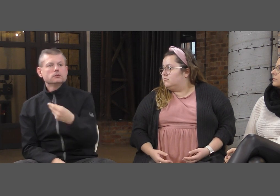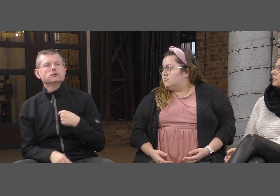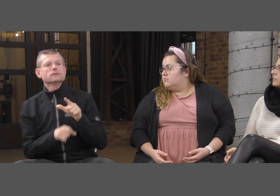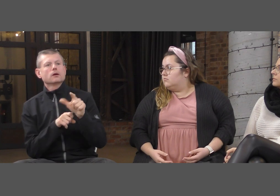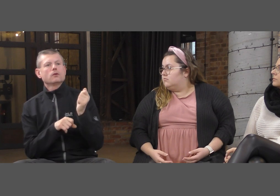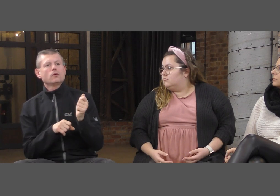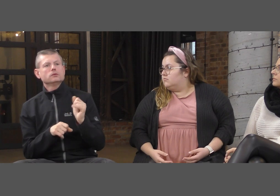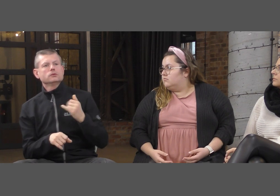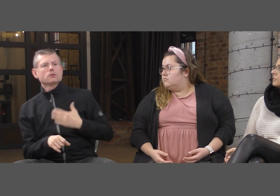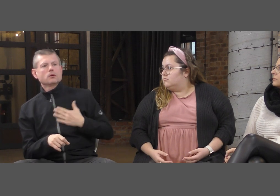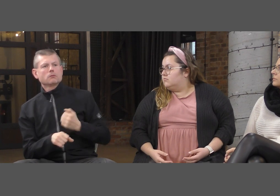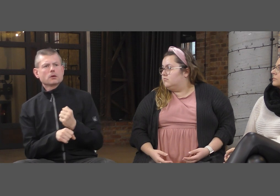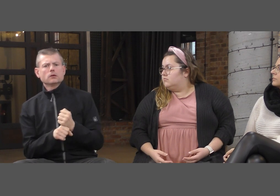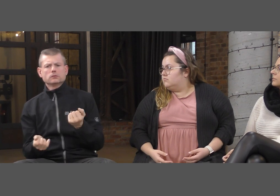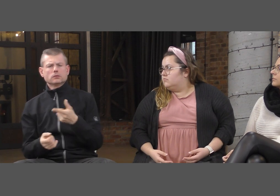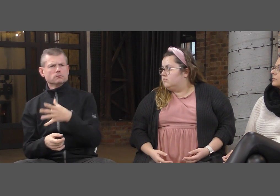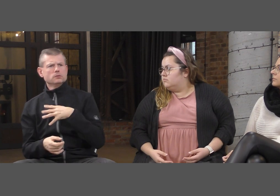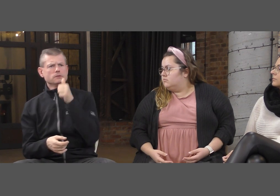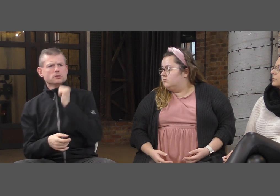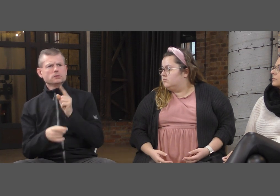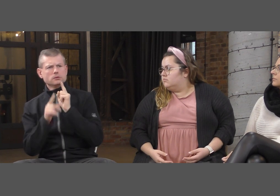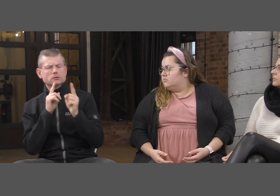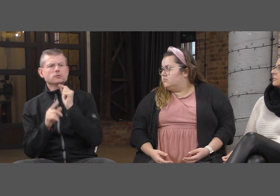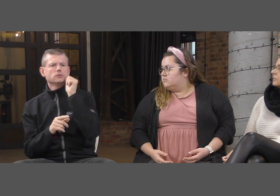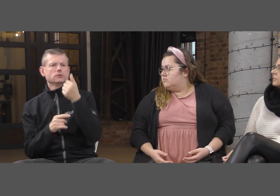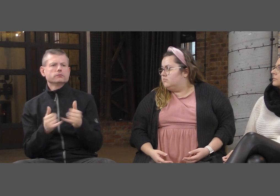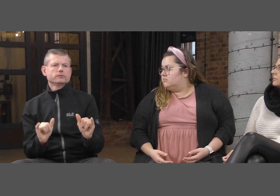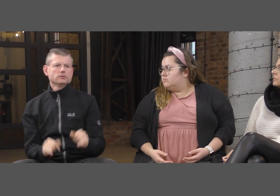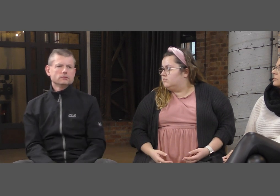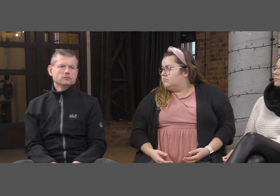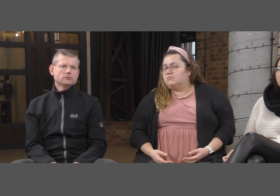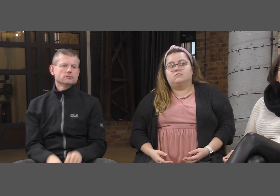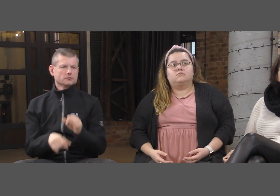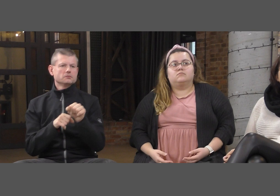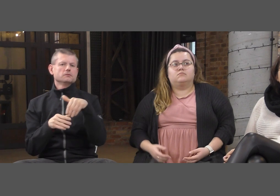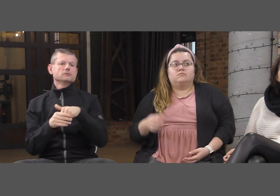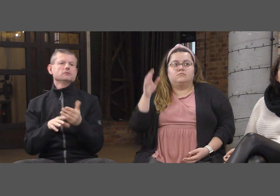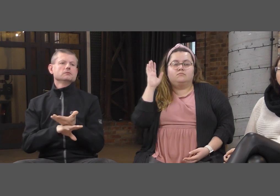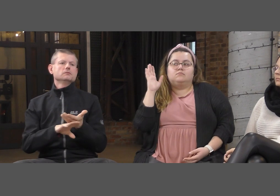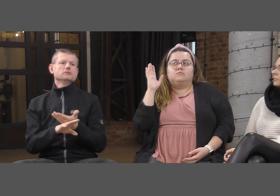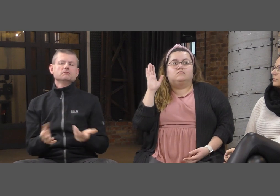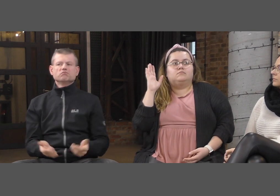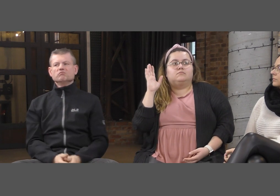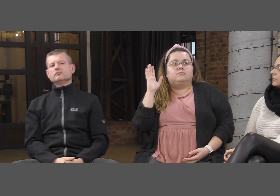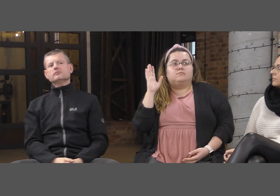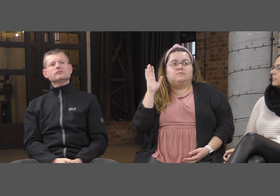it turned out that I work 12 hours, Saturdays and Sundays. I said, "what do you mean, earlier we talked and there was something different. It is such a scam".